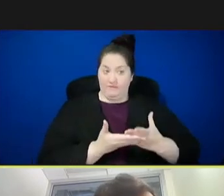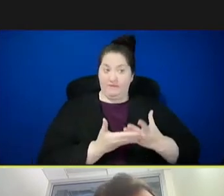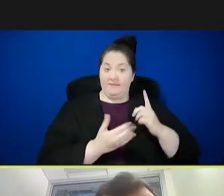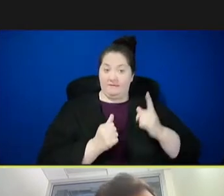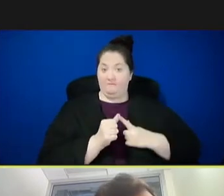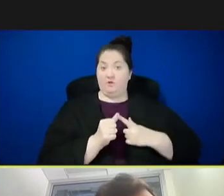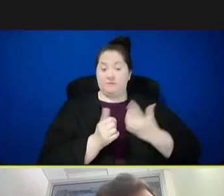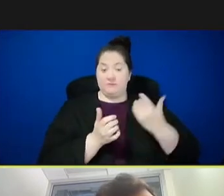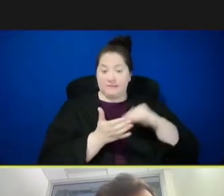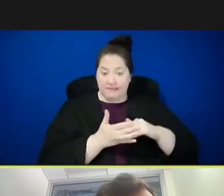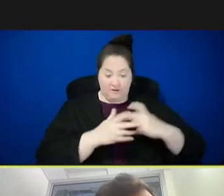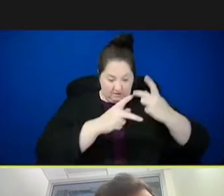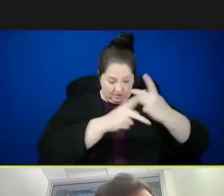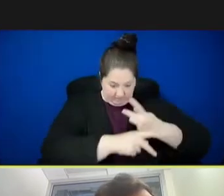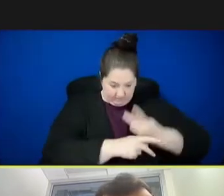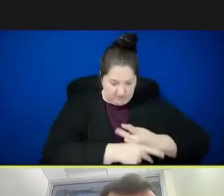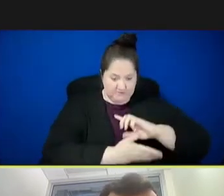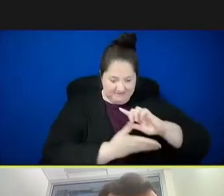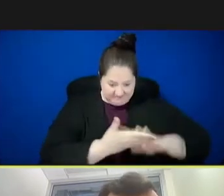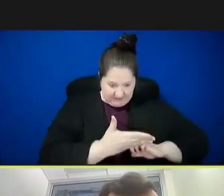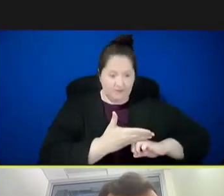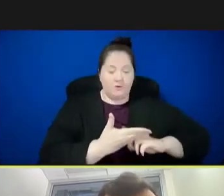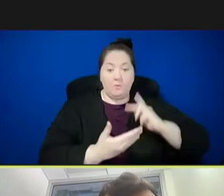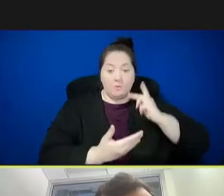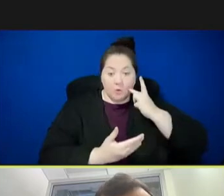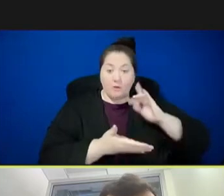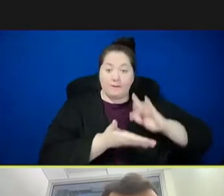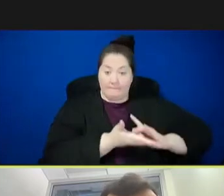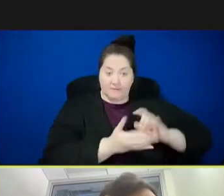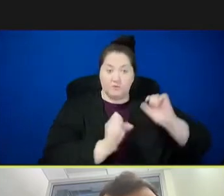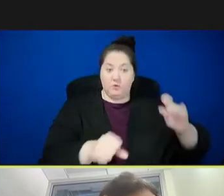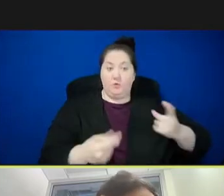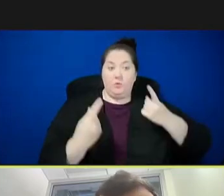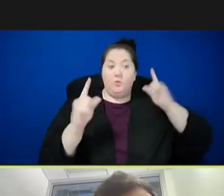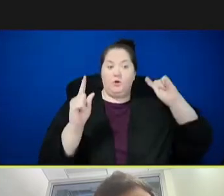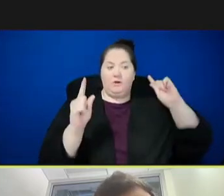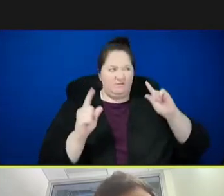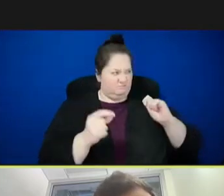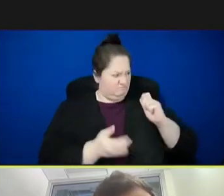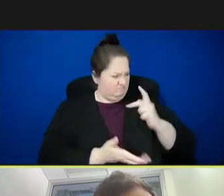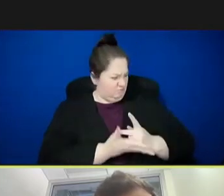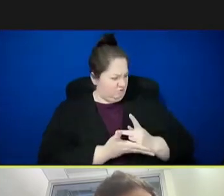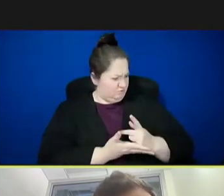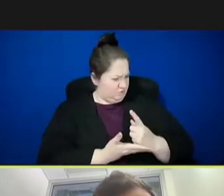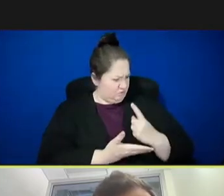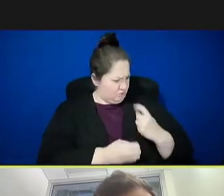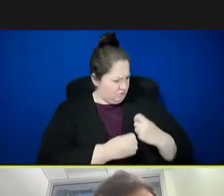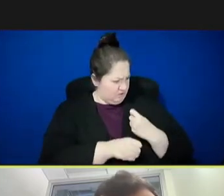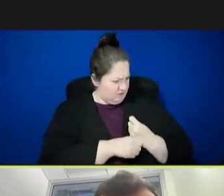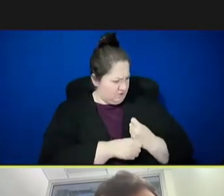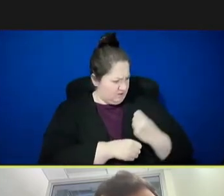computationally designed protein medicine, and that this can work, right? And this was, I think, approved about a year and a half ago in Korea.